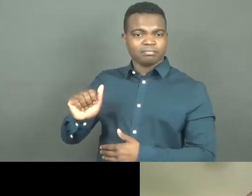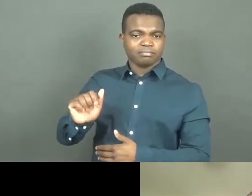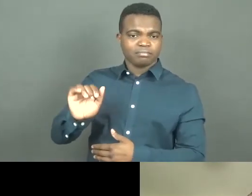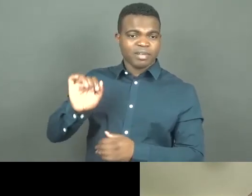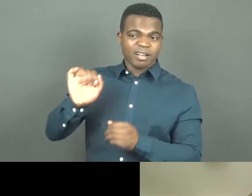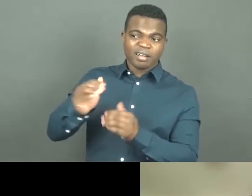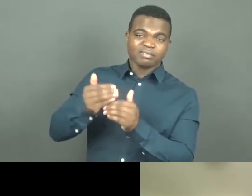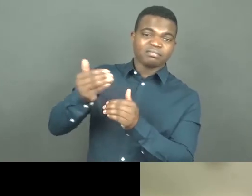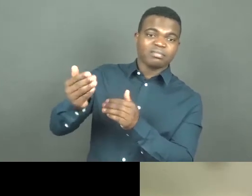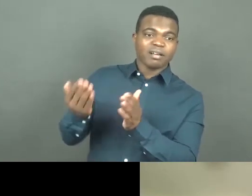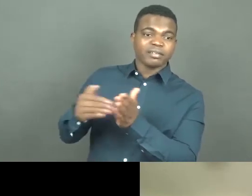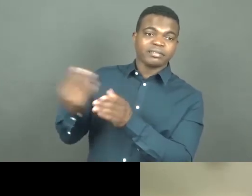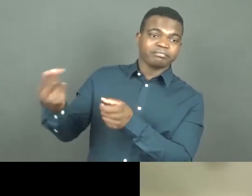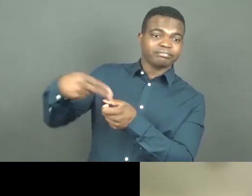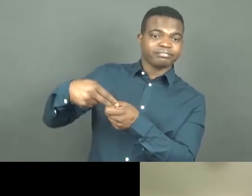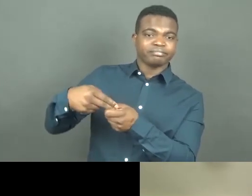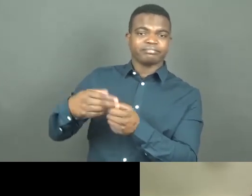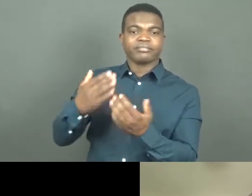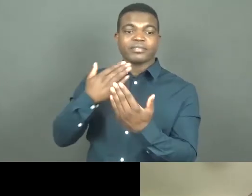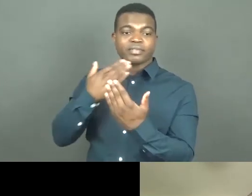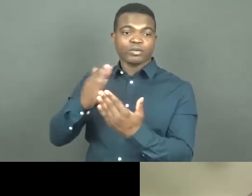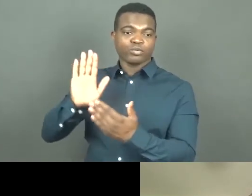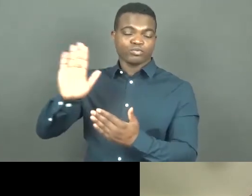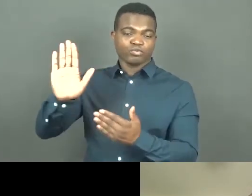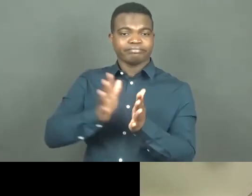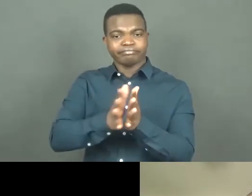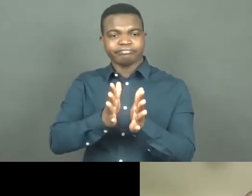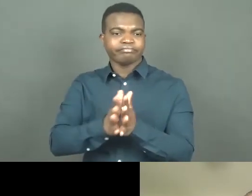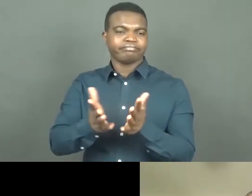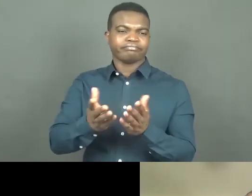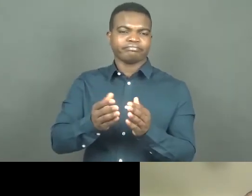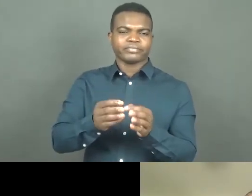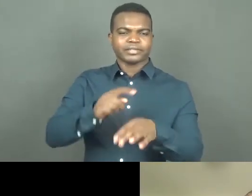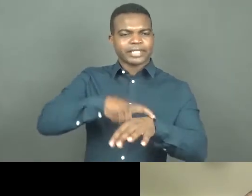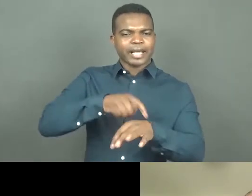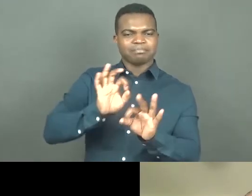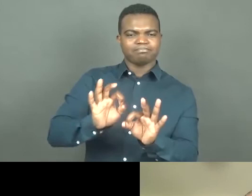exciting and interesting journey that you've been on with PDF, and thank you for sharing that. Maybe